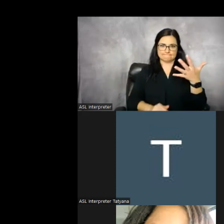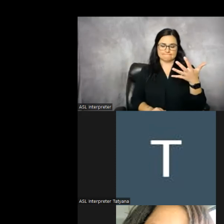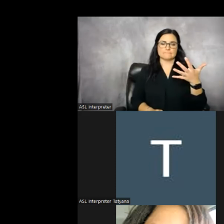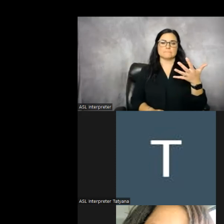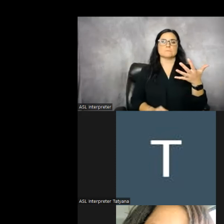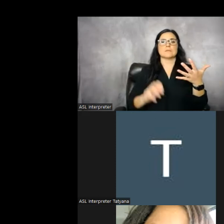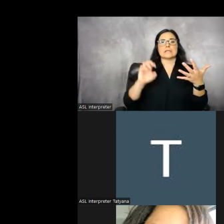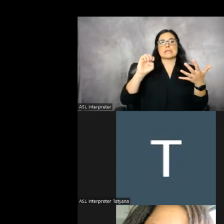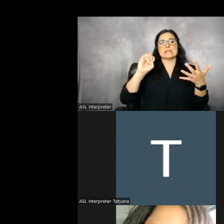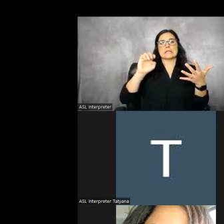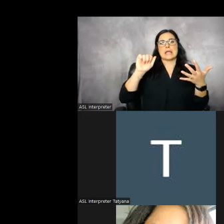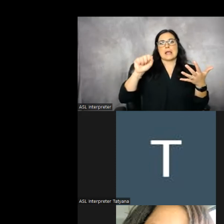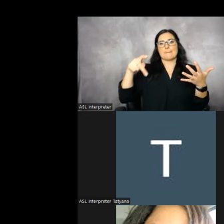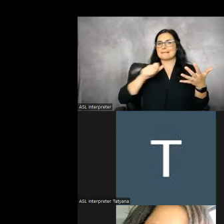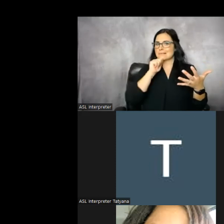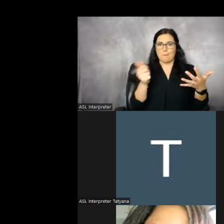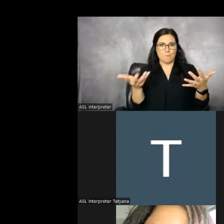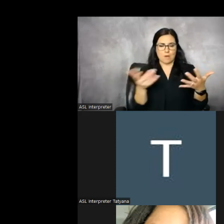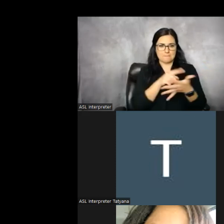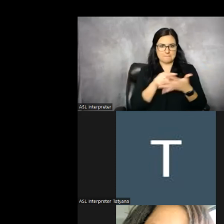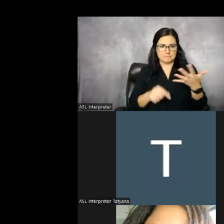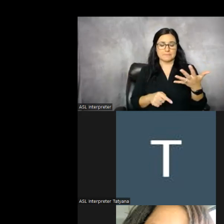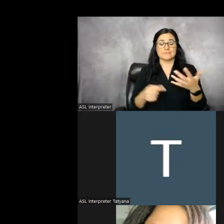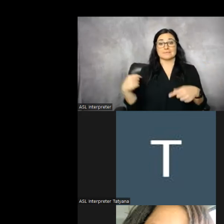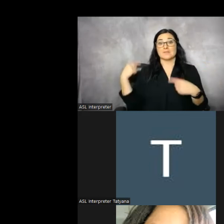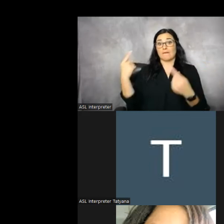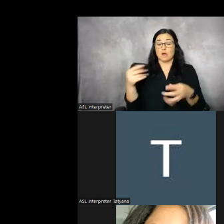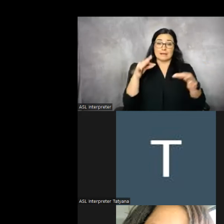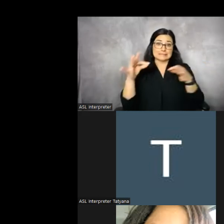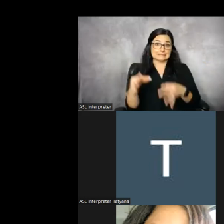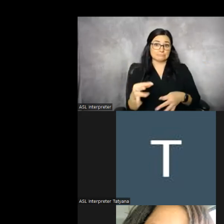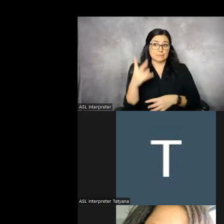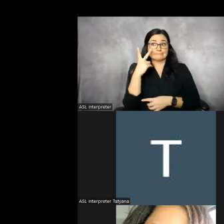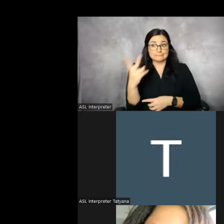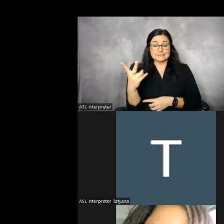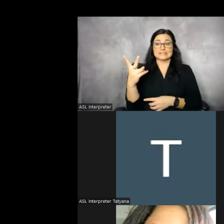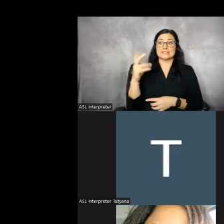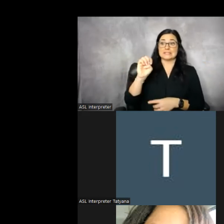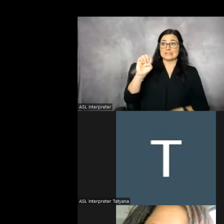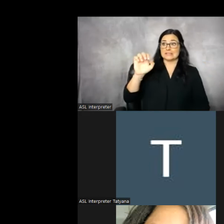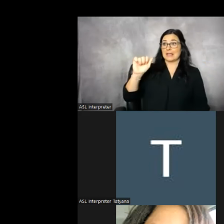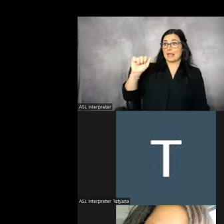So, a lot of this presentation is based upon things that I've seen in reviewing hundreds of EEAAPs.